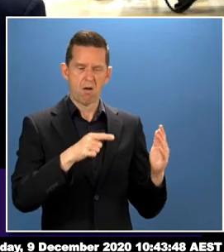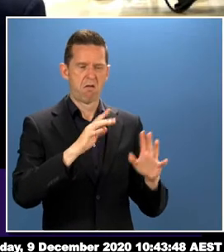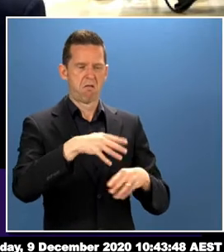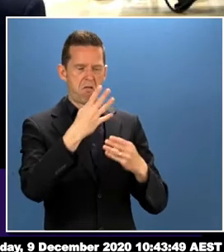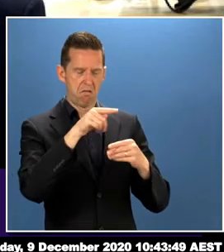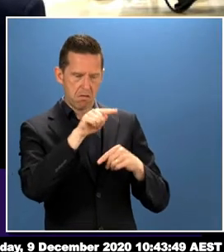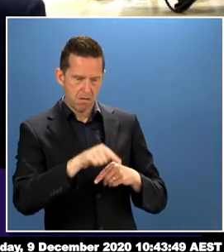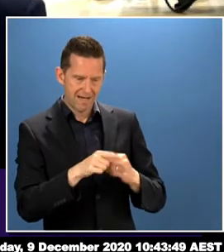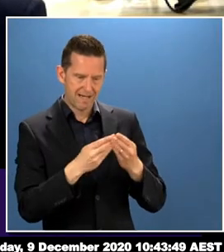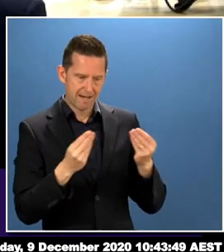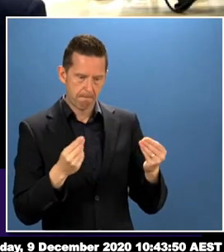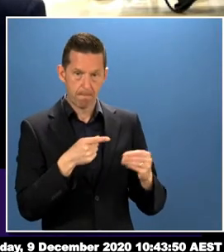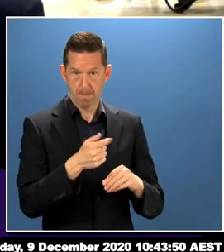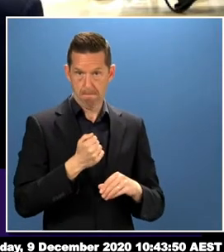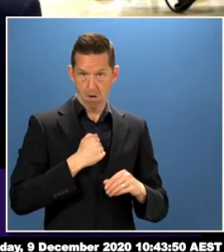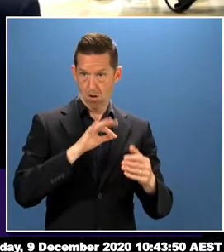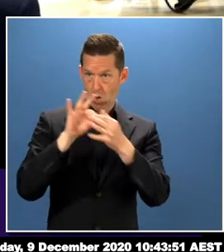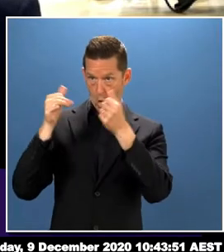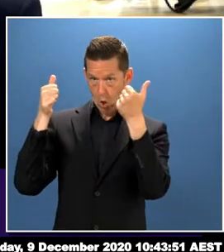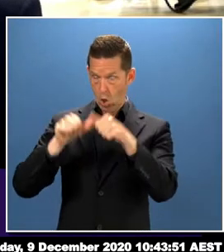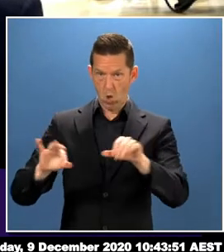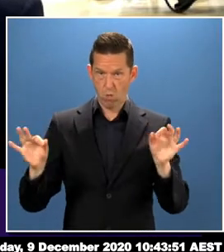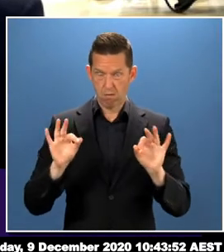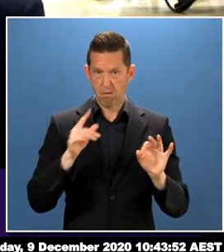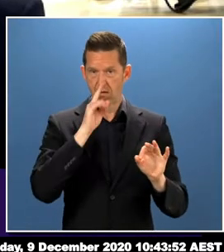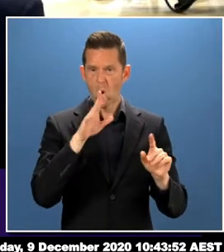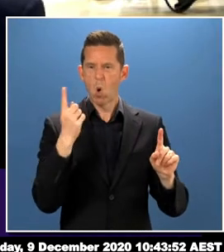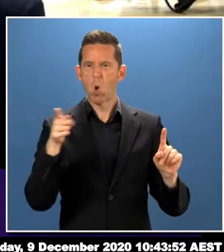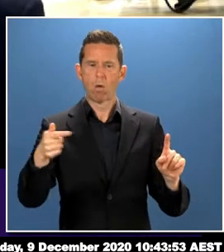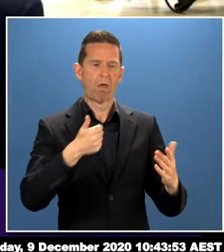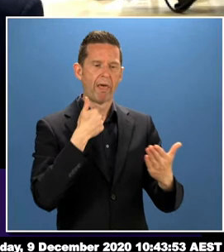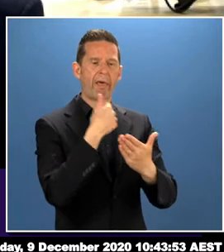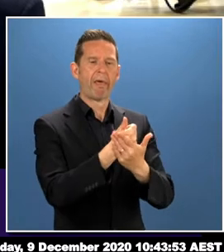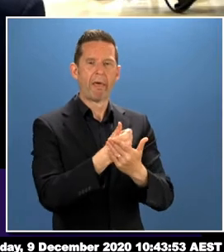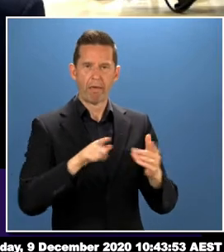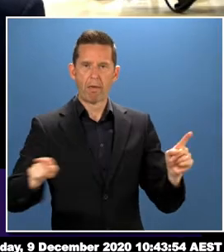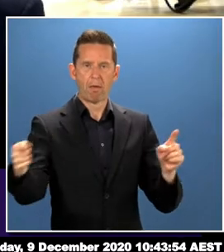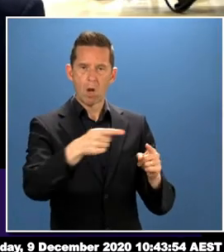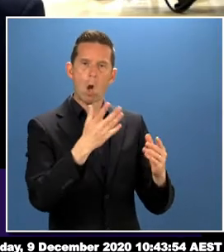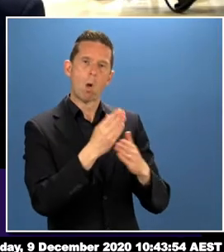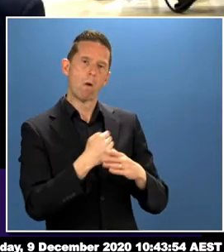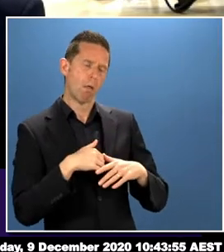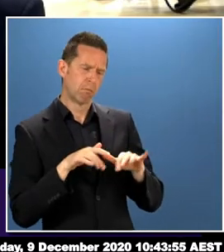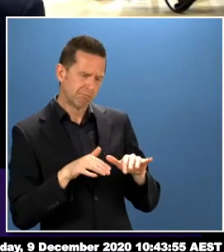and it wasn't even from my connections, it was one of my connections liked it, I think, so it came up on my feed.